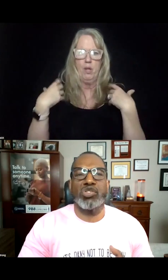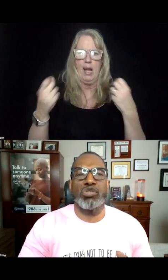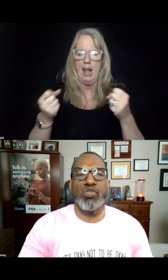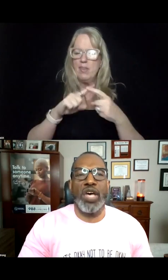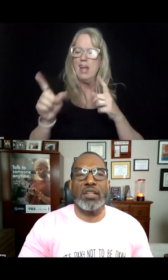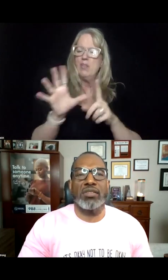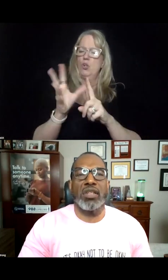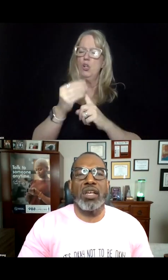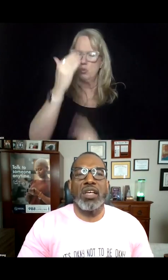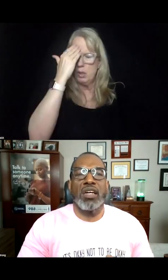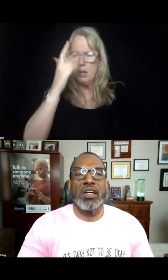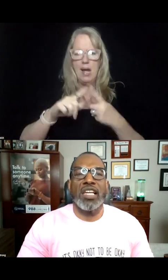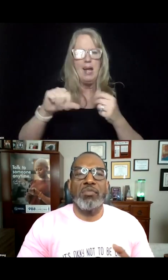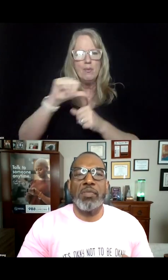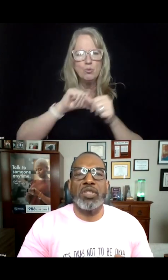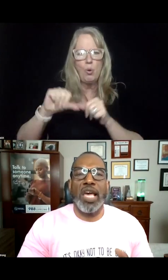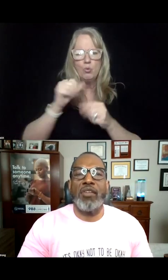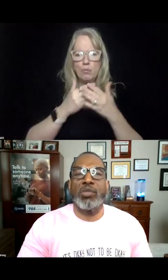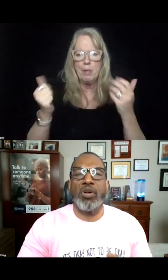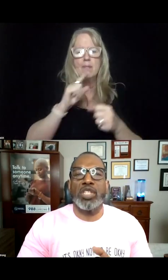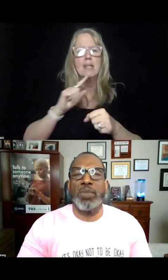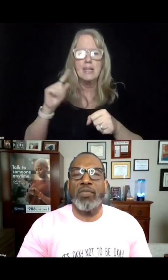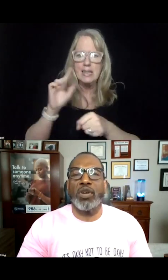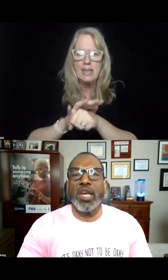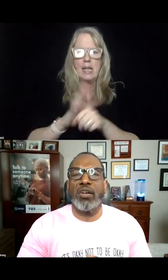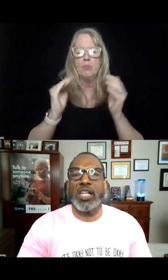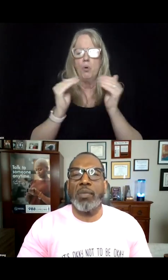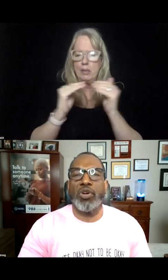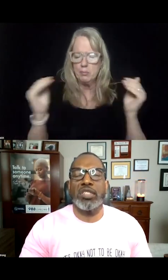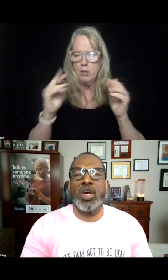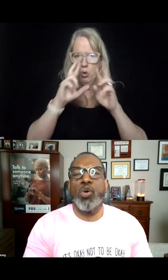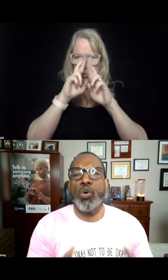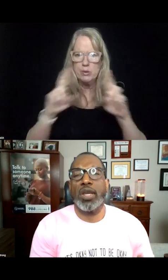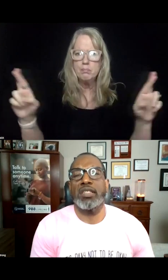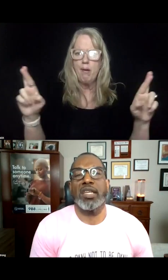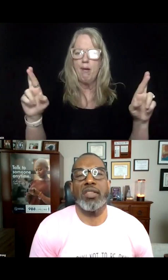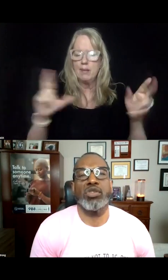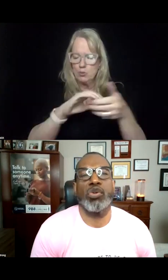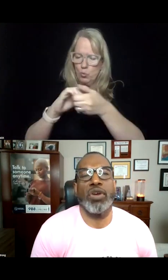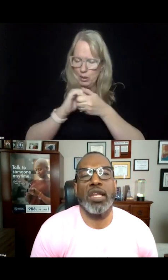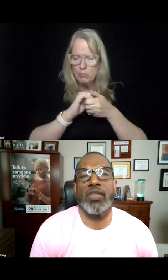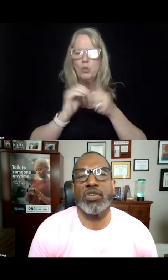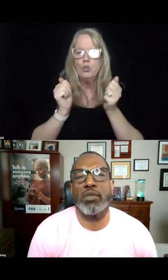AND SOCIAL FACTORS AND WORKING TOGETHER TO CREATE HEALTHIER